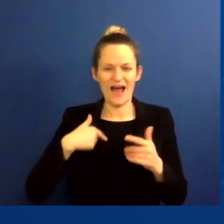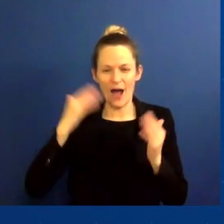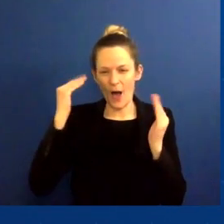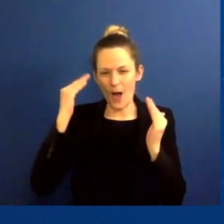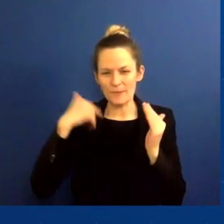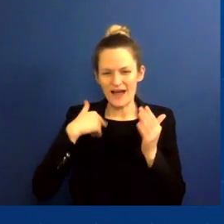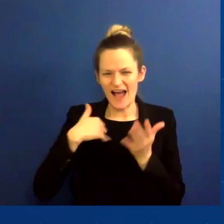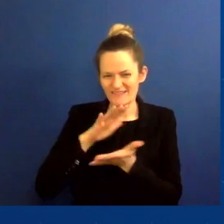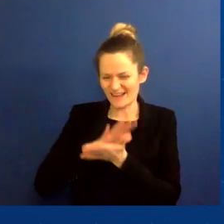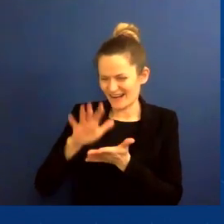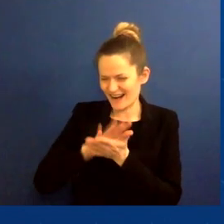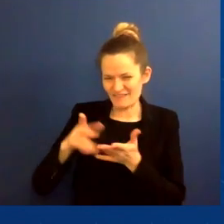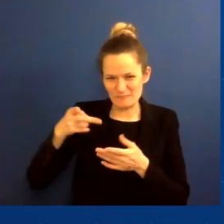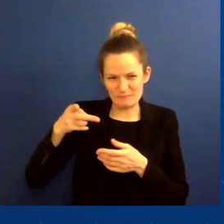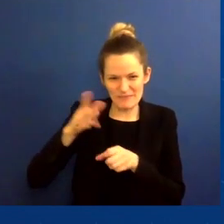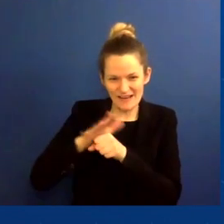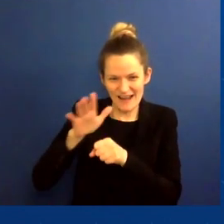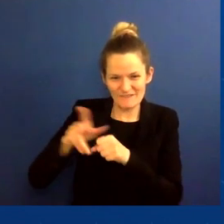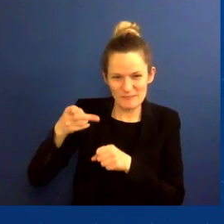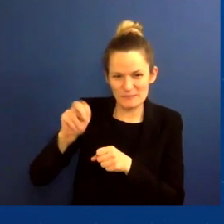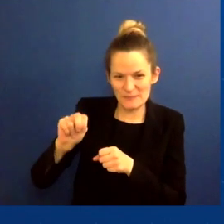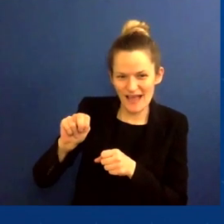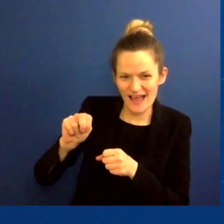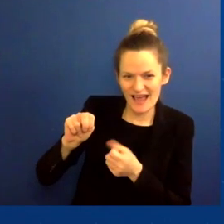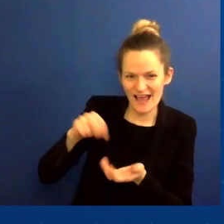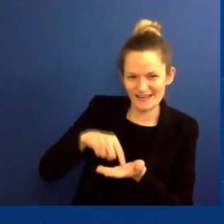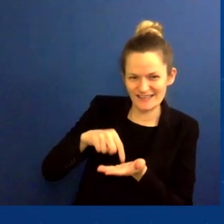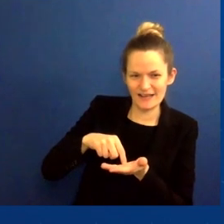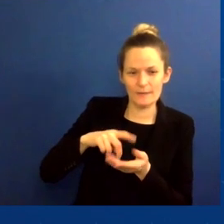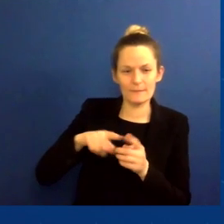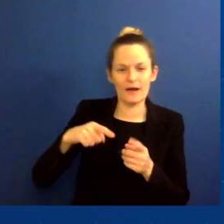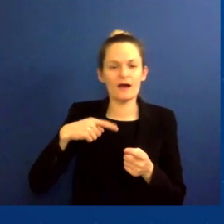but you're all going to get one of the signing pens, starting with the Maryland delegation.